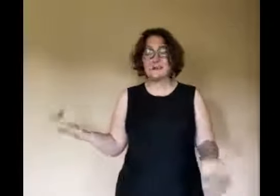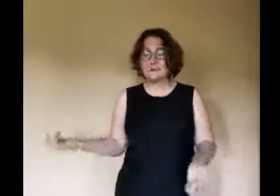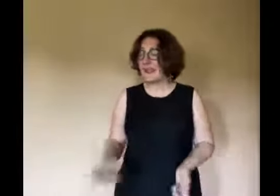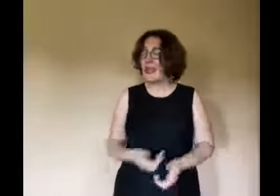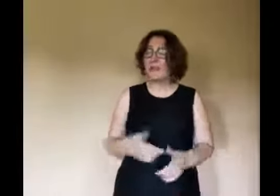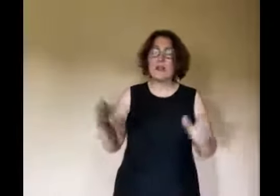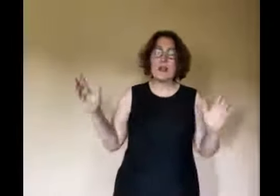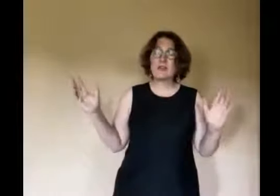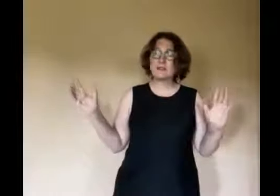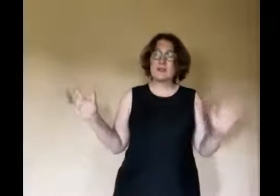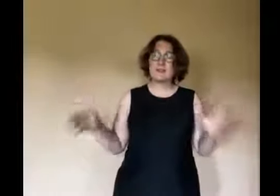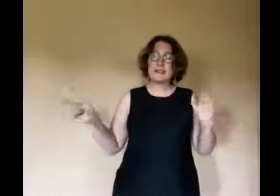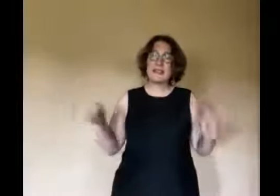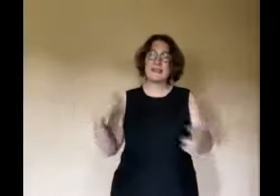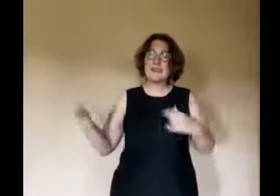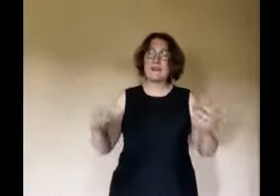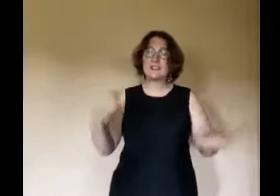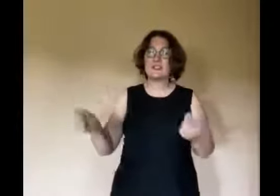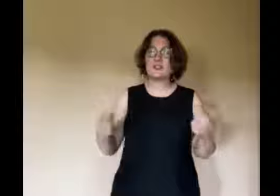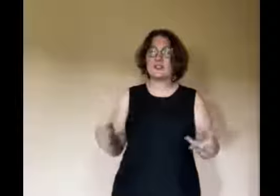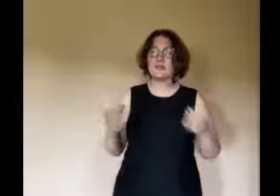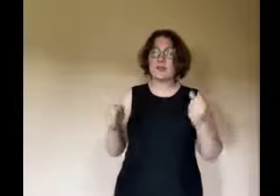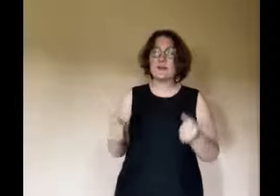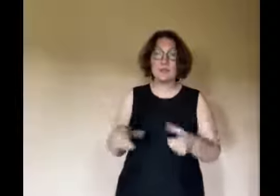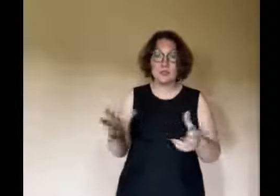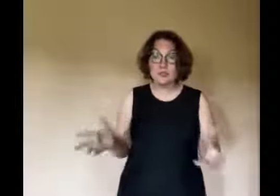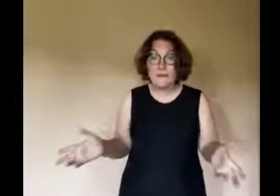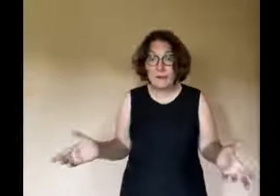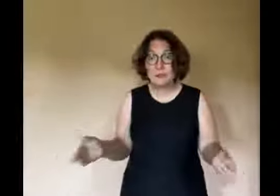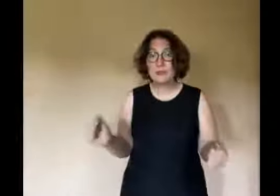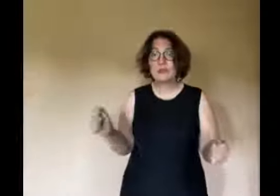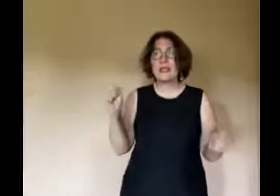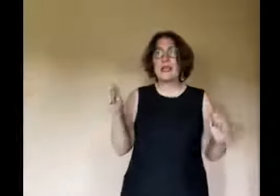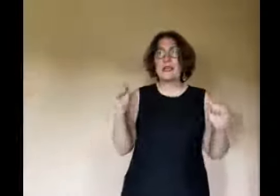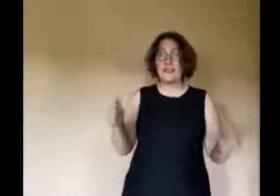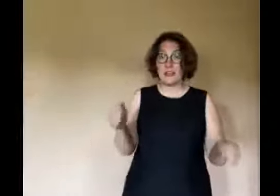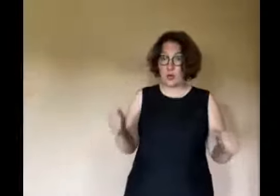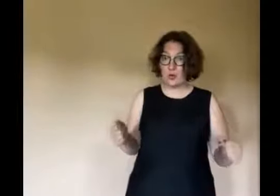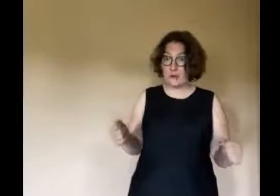but not least grants have bought it last week. It's been a couple of months that I've been seeing going so you could call me crabby Claus minus